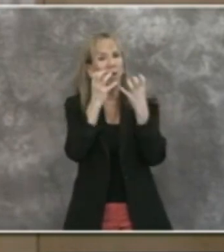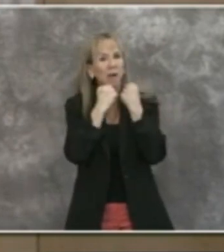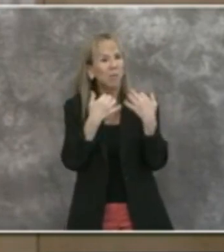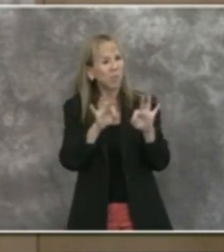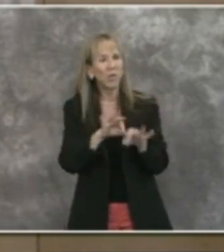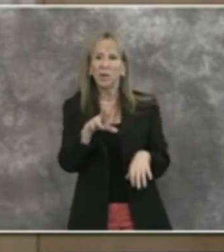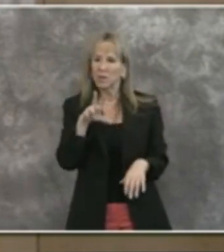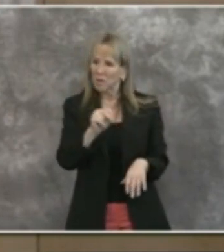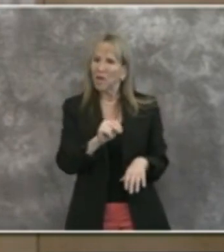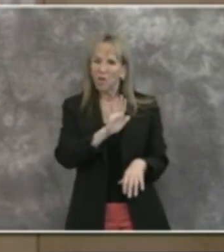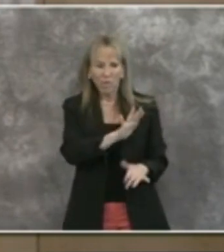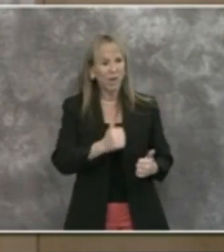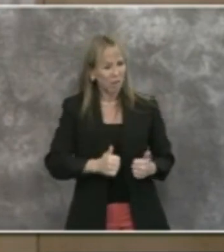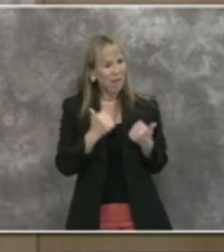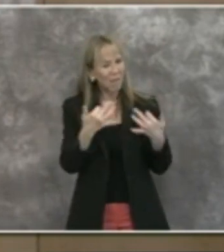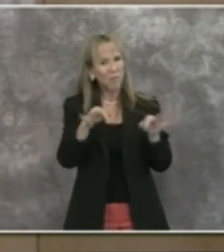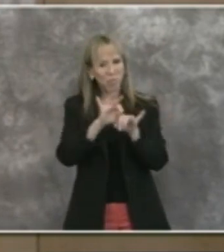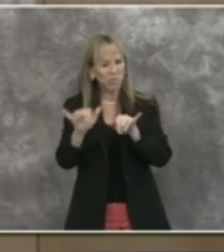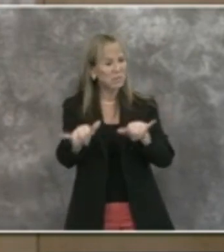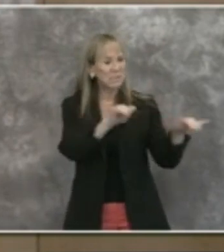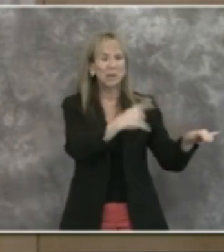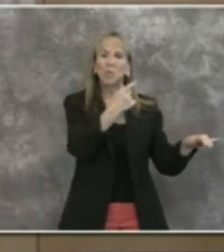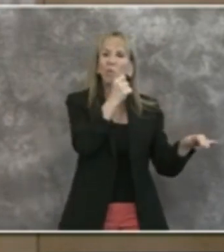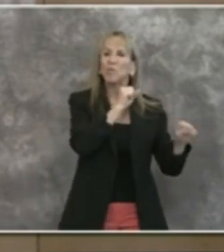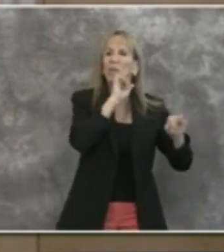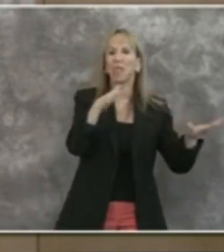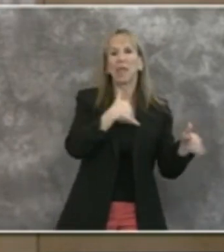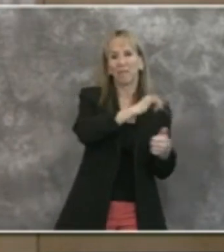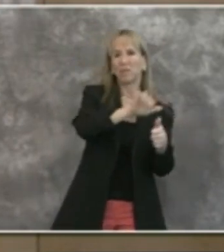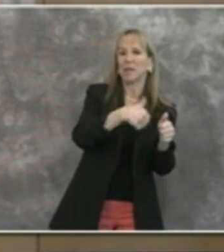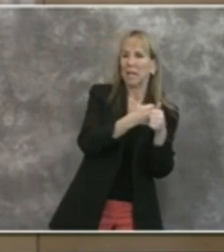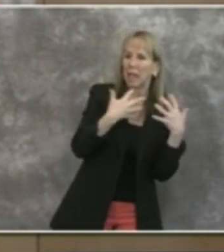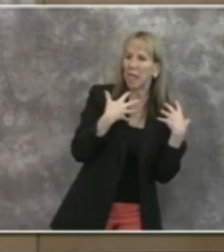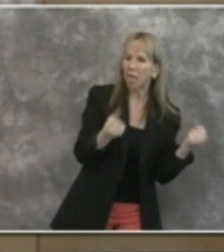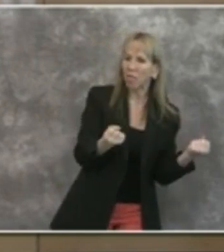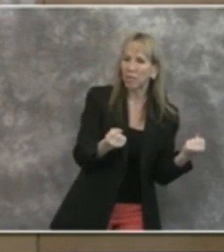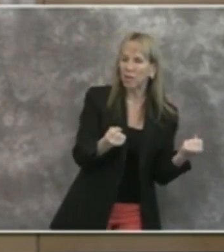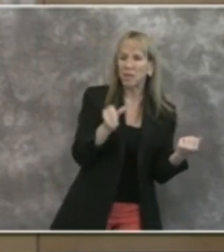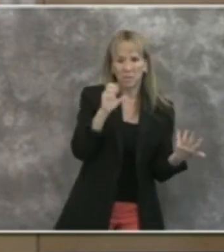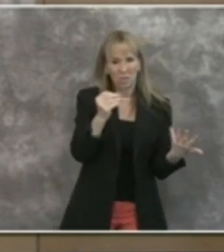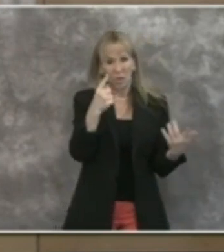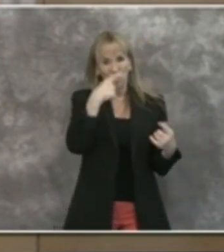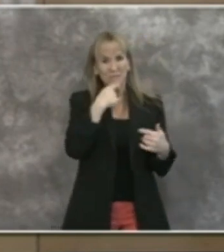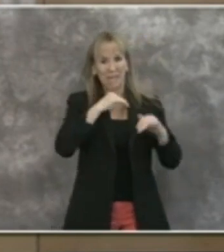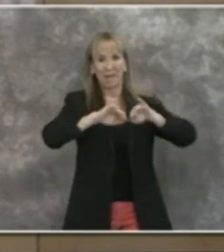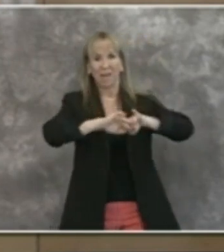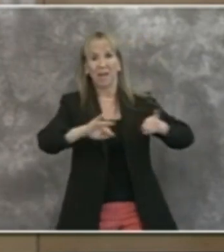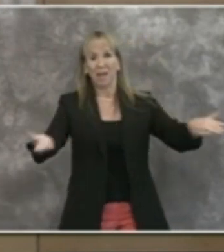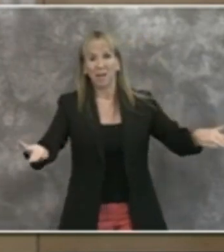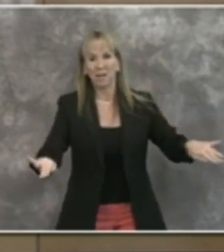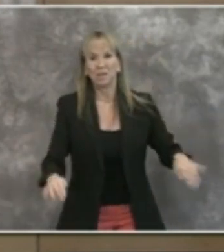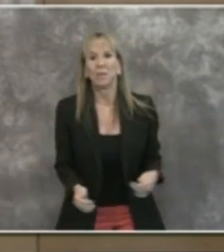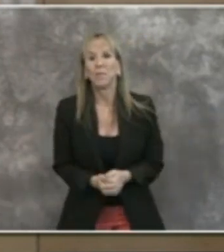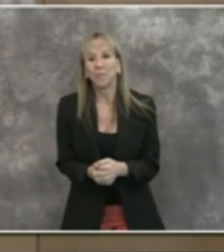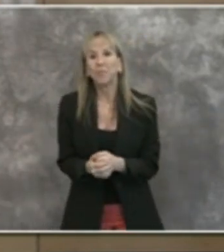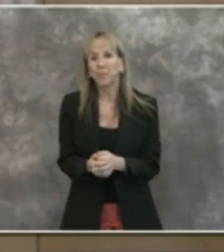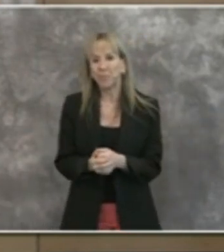MEDICAL CONDITIONS COULD INCLUDE DIABETES ASTHMA CHRONIC LUNG DISEASE. HYPERTENSION OBESITY.